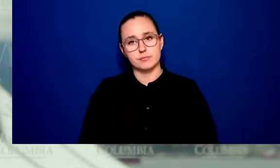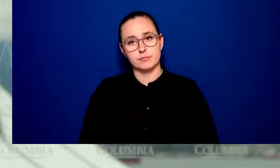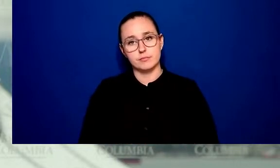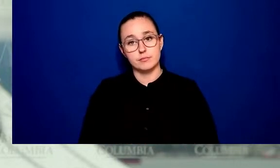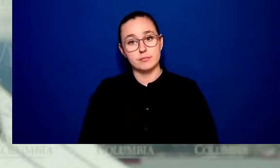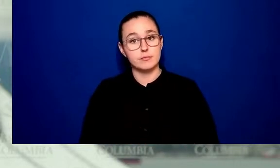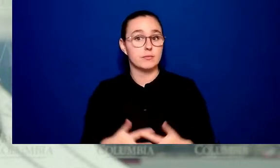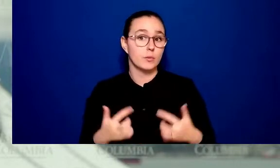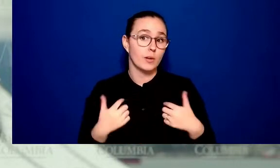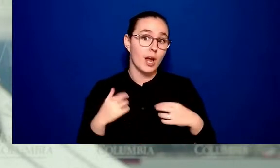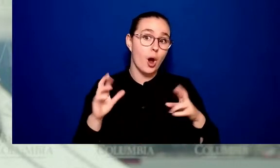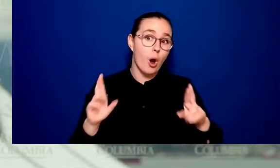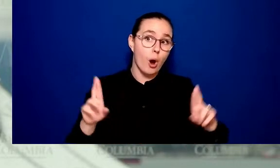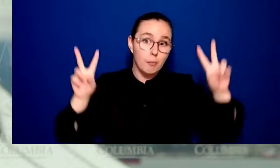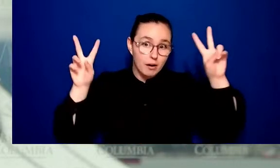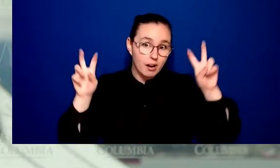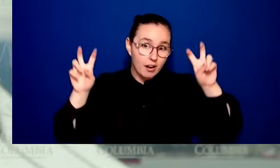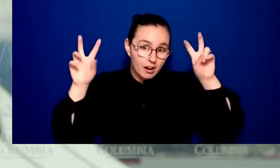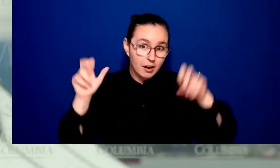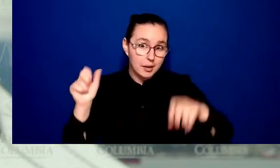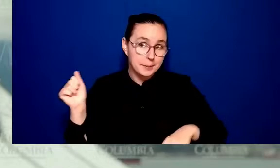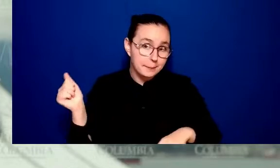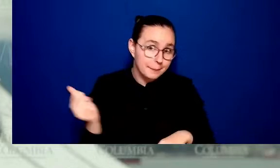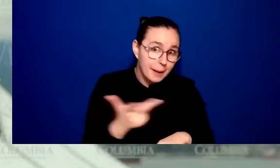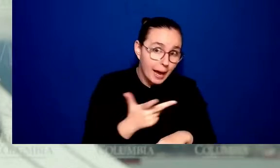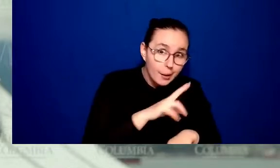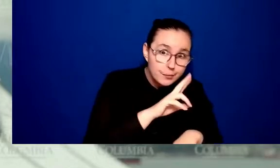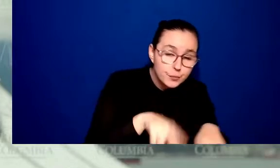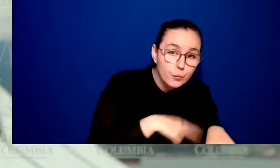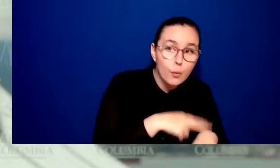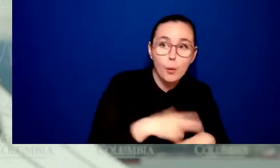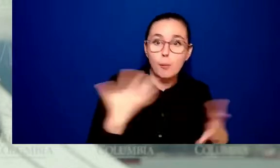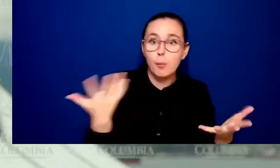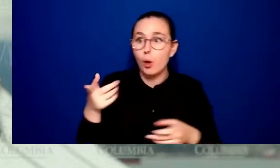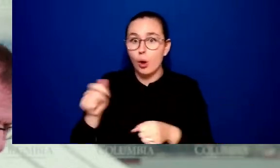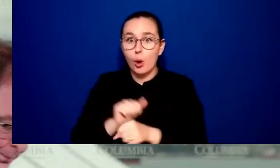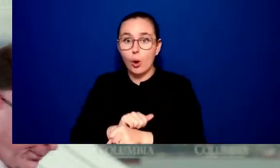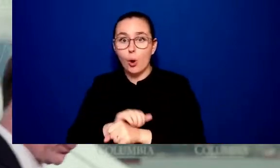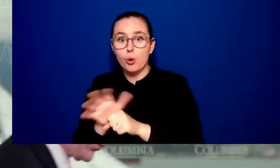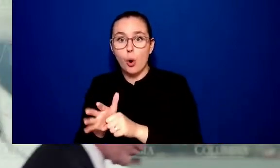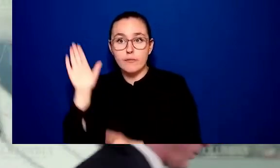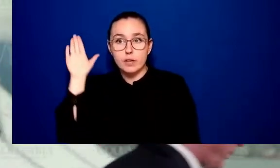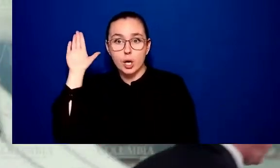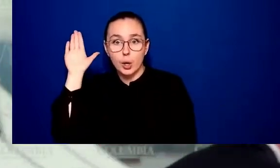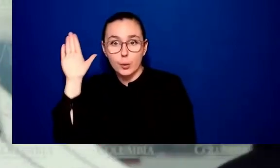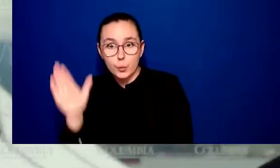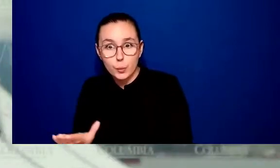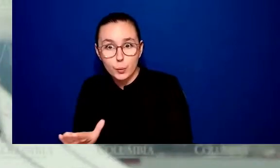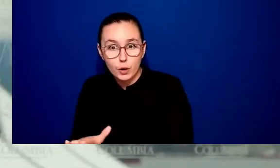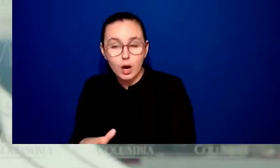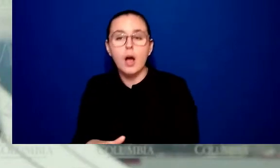that will also relieve some of the pressure on BCH. That's. Our next question is from Liza